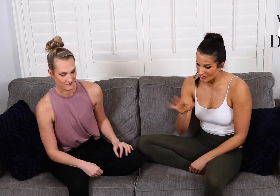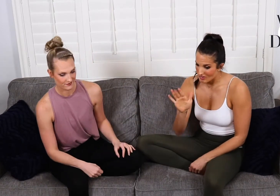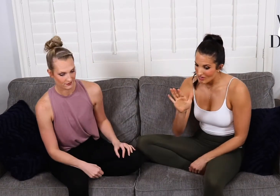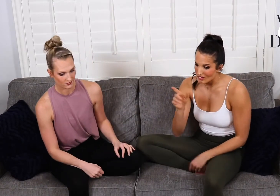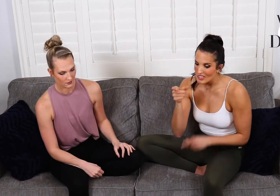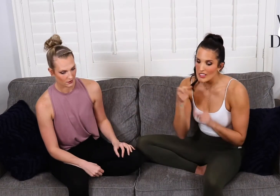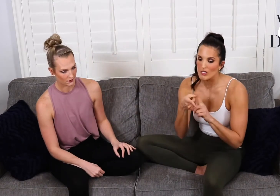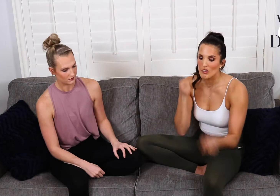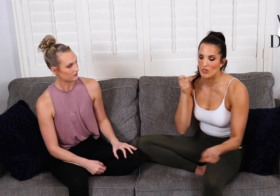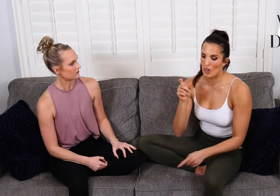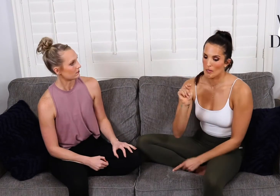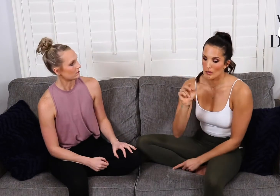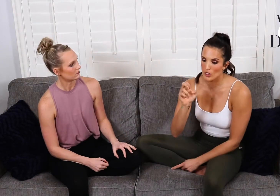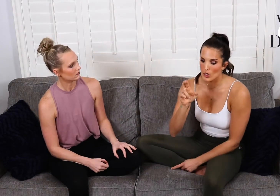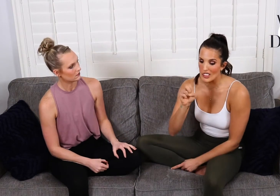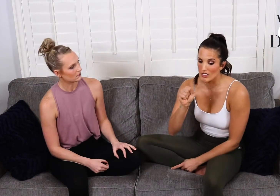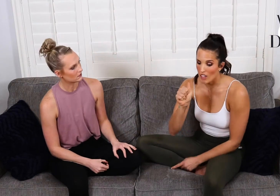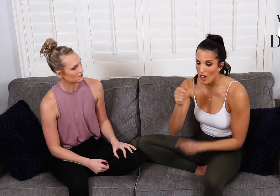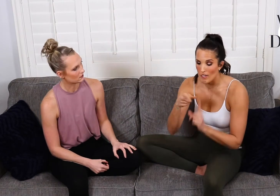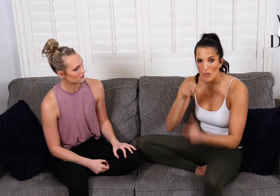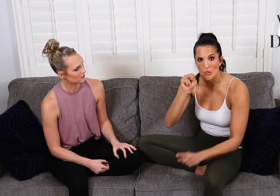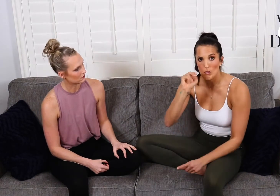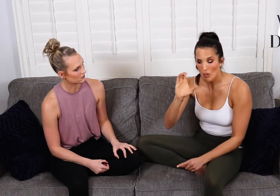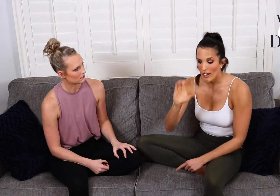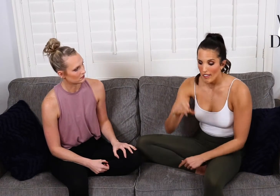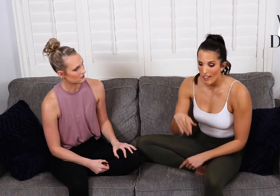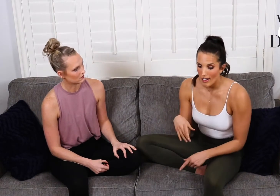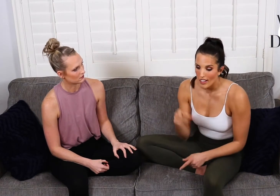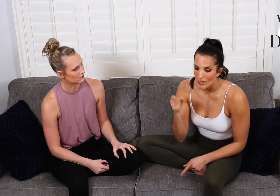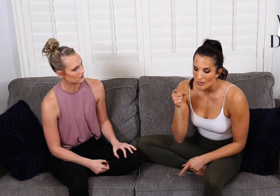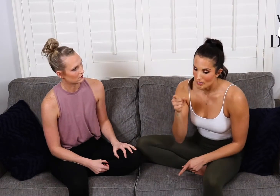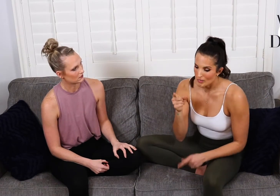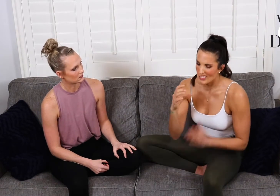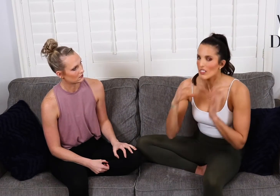Yeah. This is from, Theresa from North Carolina she asked,